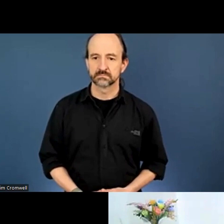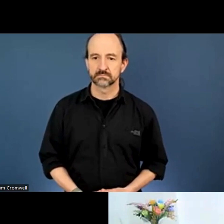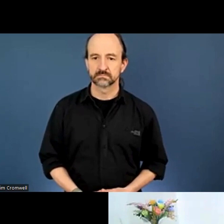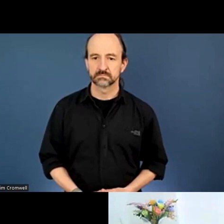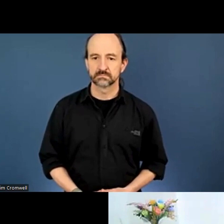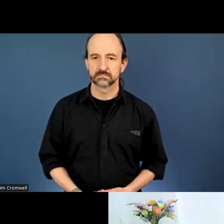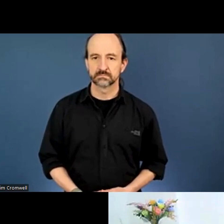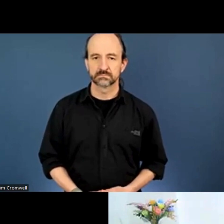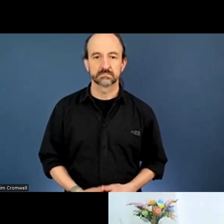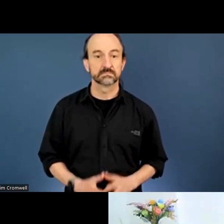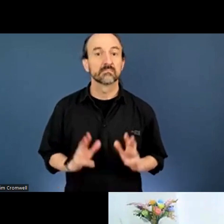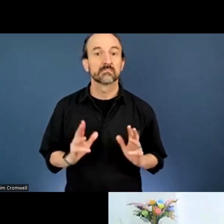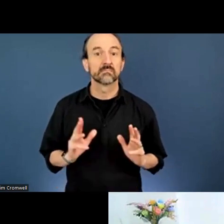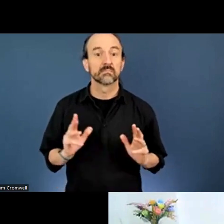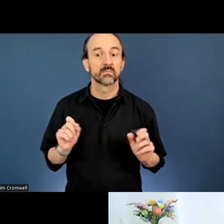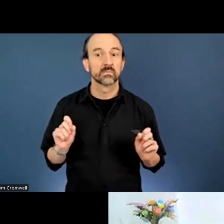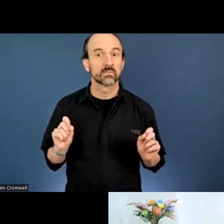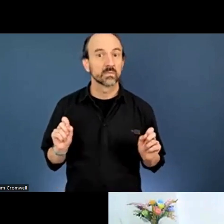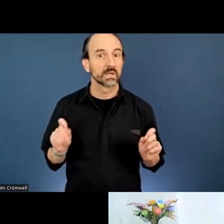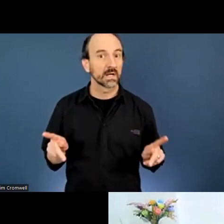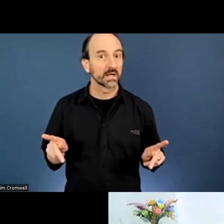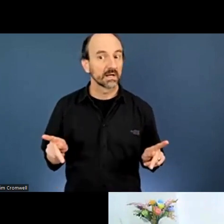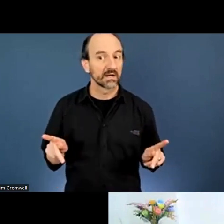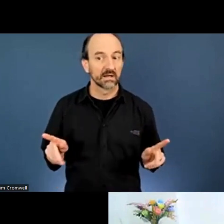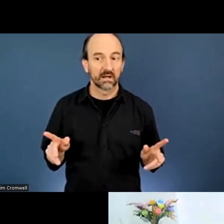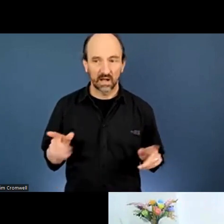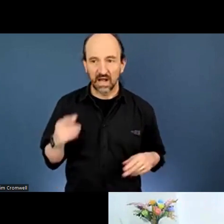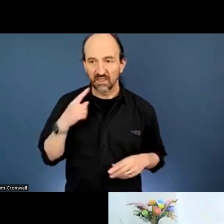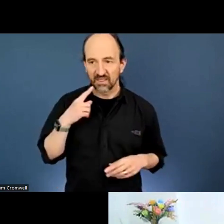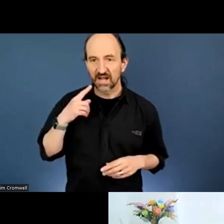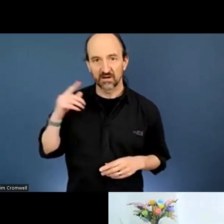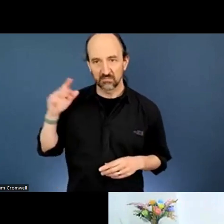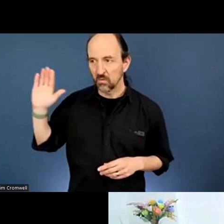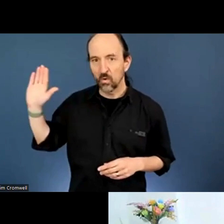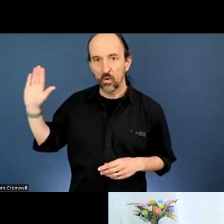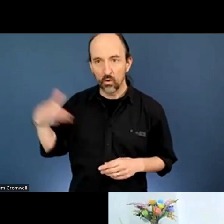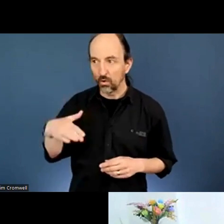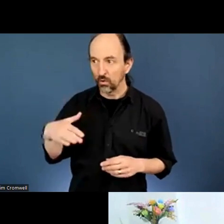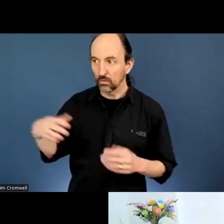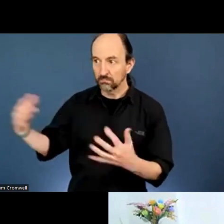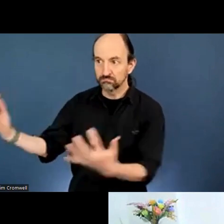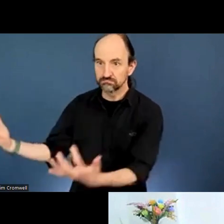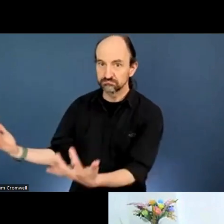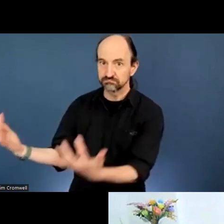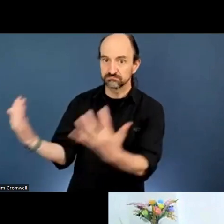Ok, I think we've let everyone out of the waiting room now so